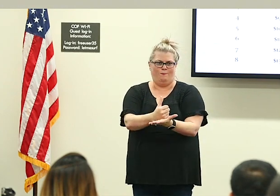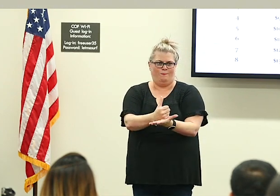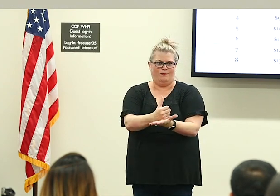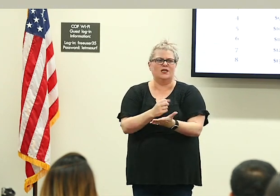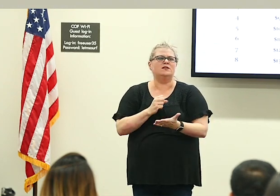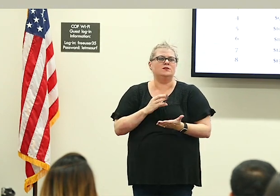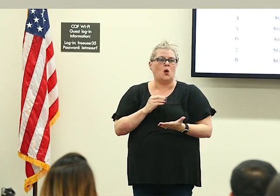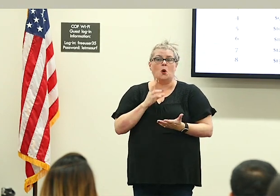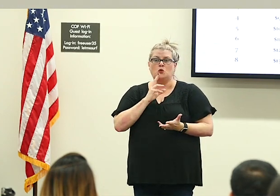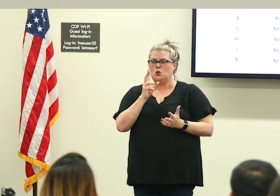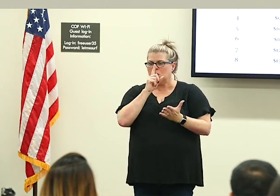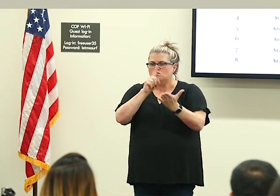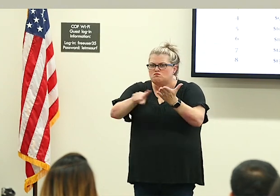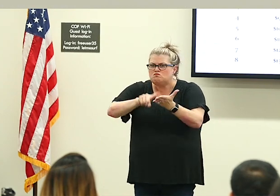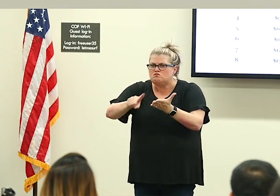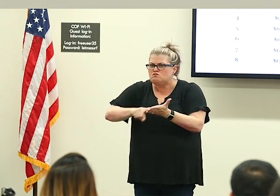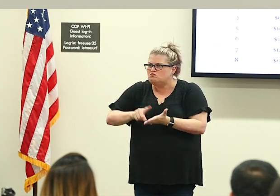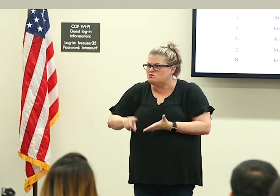But it's definitely something to look into.